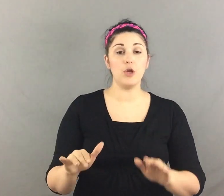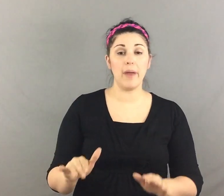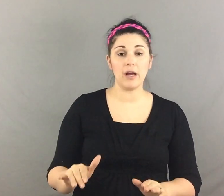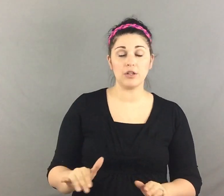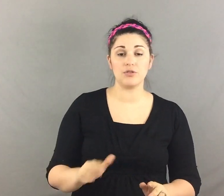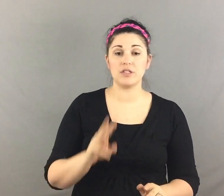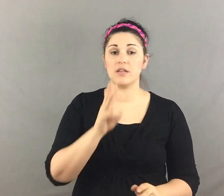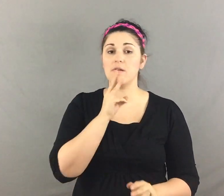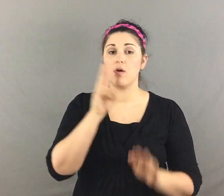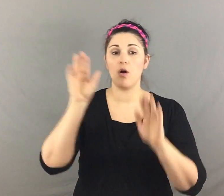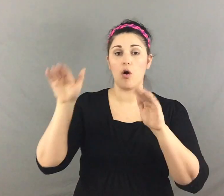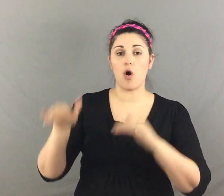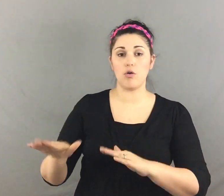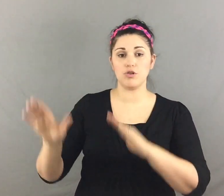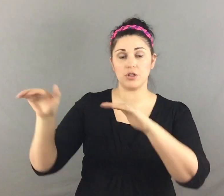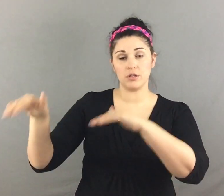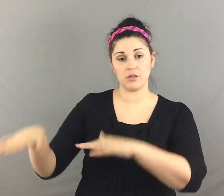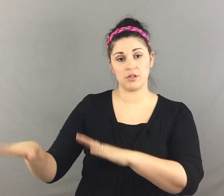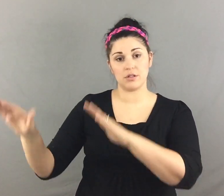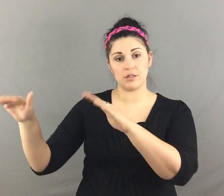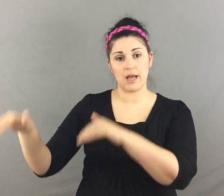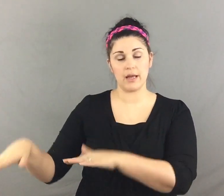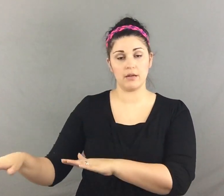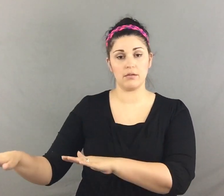You may also see ocean to the side,